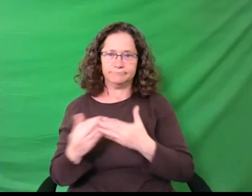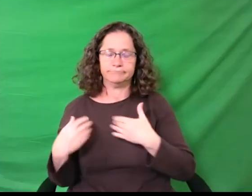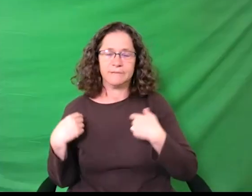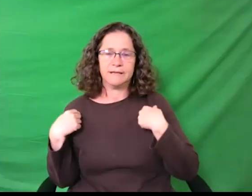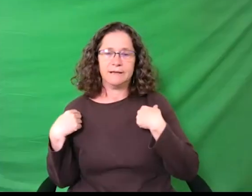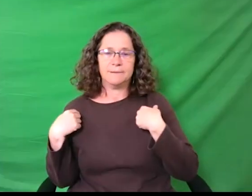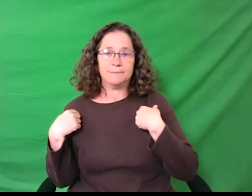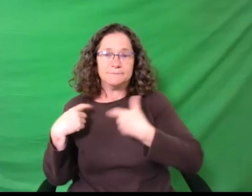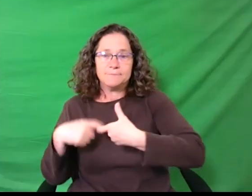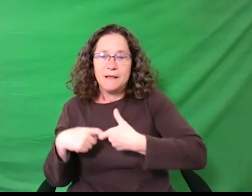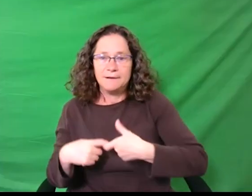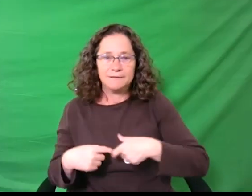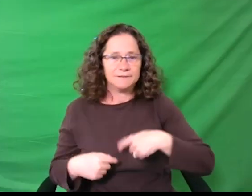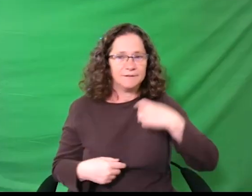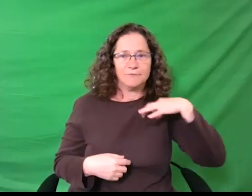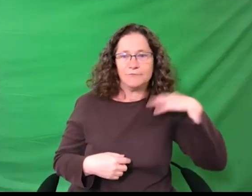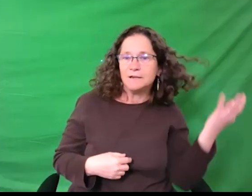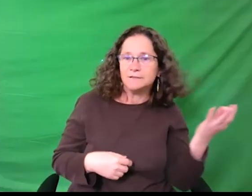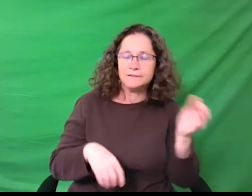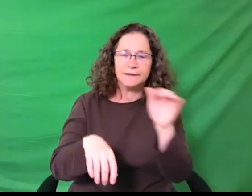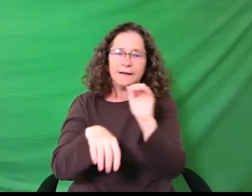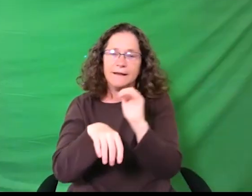The system is not limited to just English.